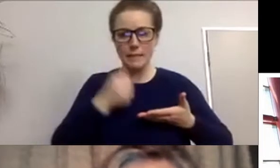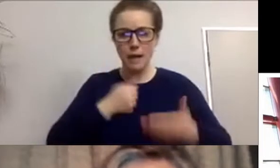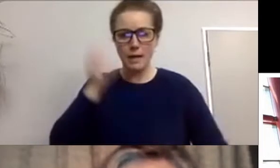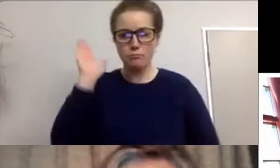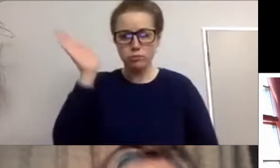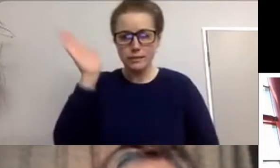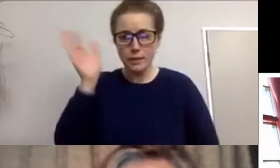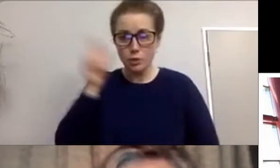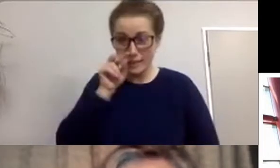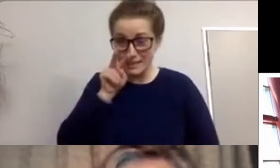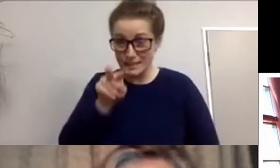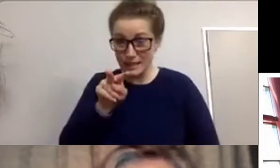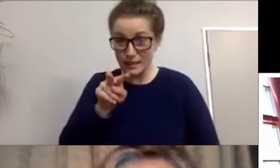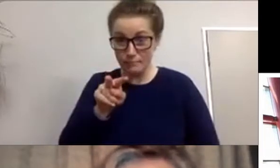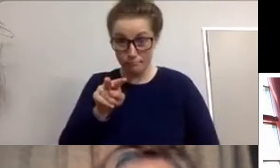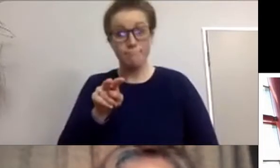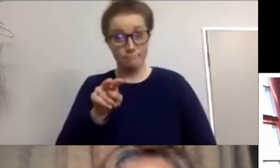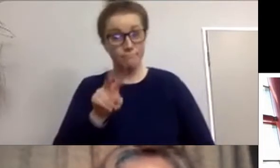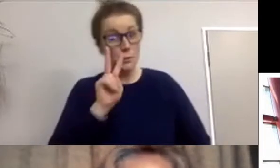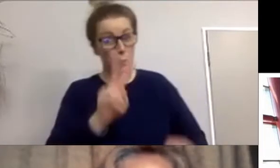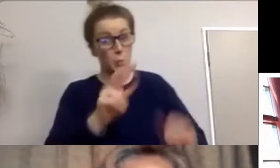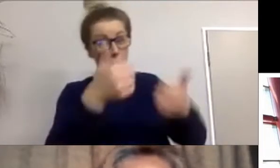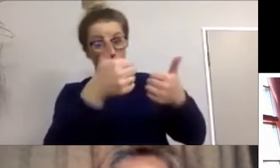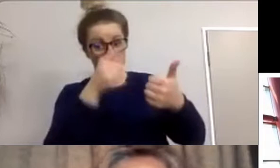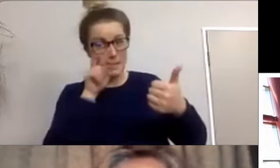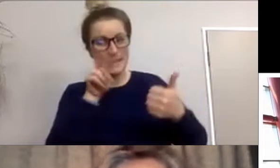Dawa: she's up - looks good Pascale: wonderful thank you very much.